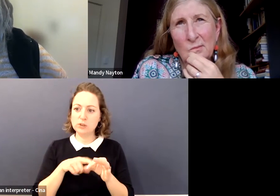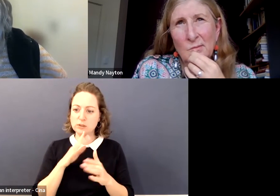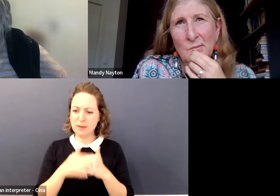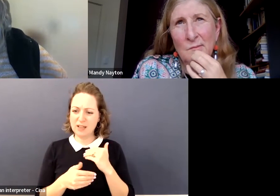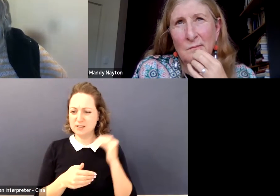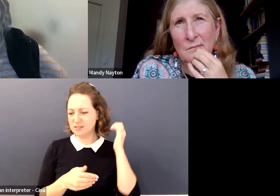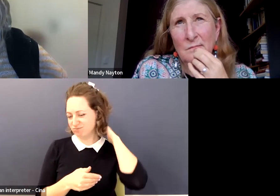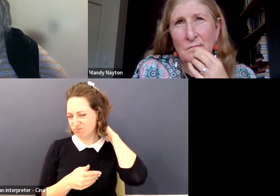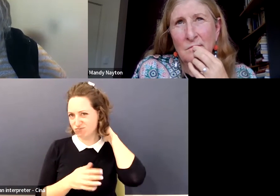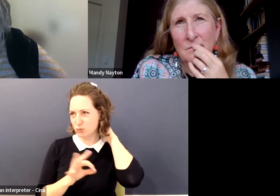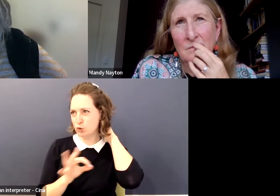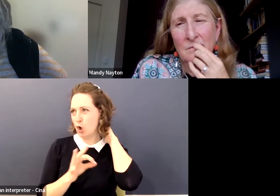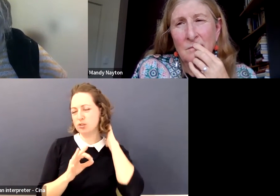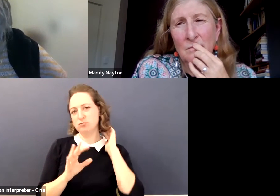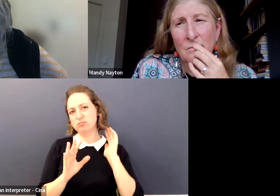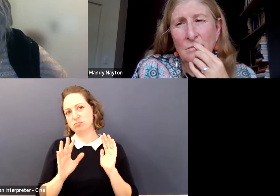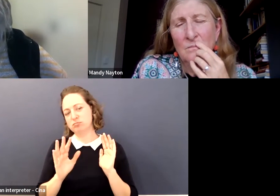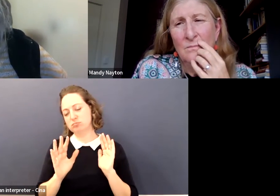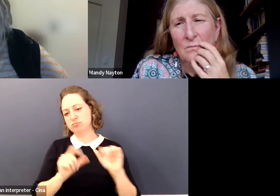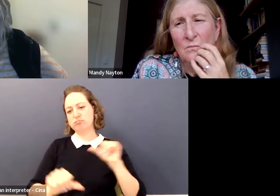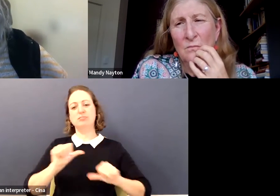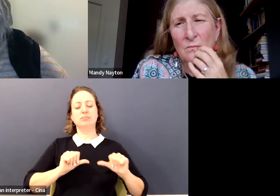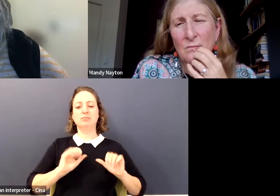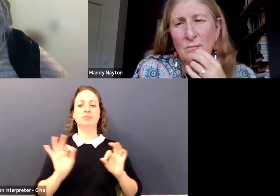not pushing back but trying kind of something you can say when people are saying it's a